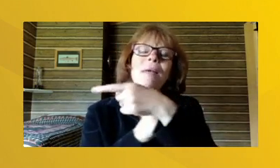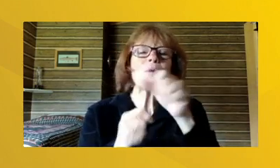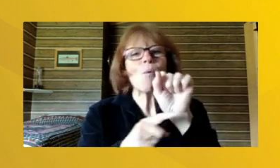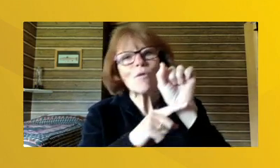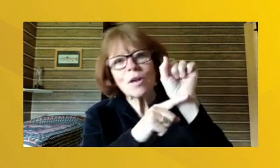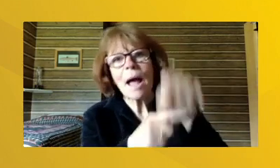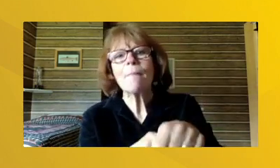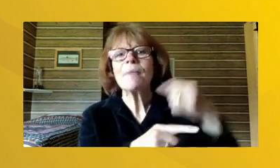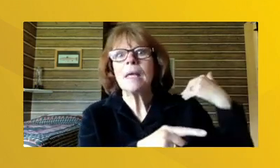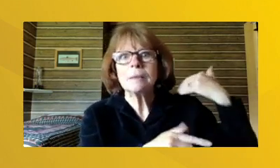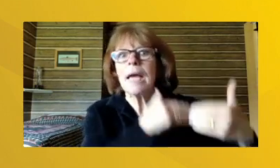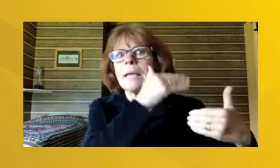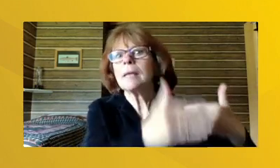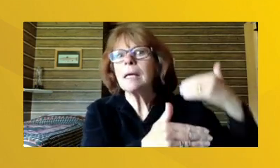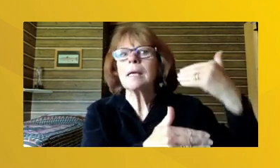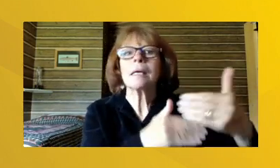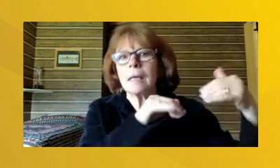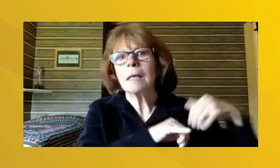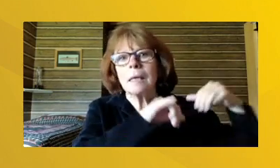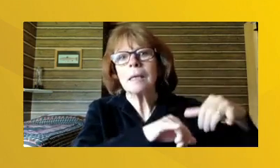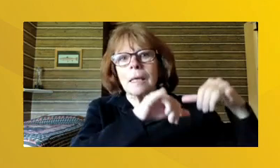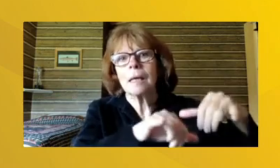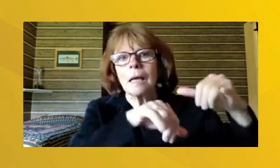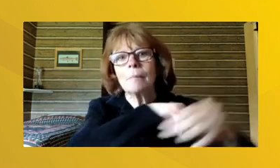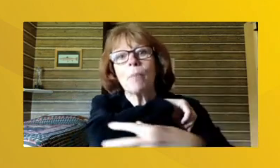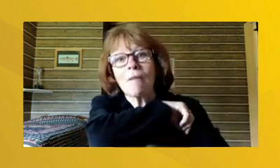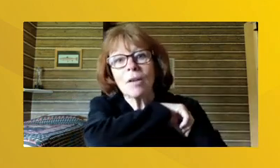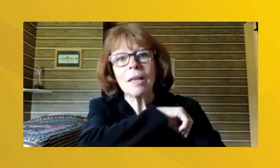thrive in life, both their parents and the kids.